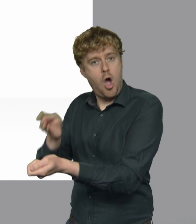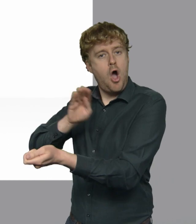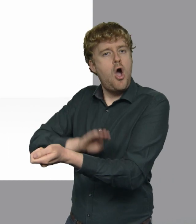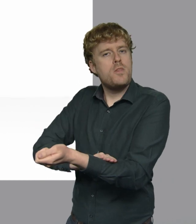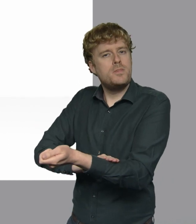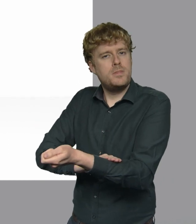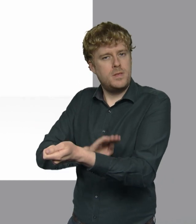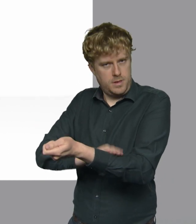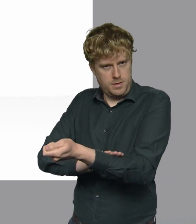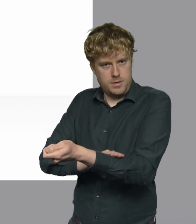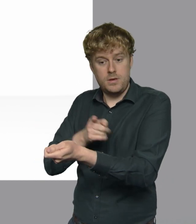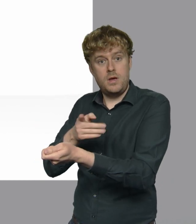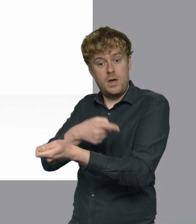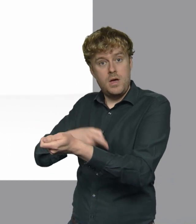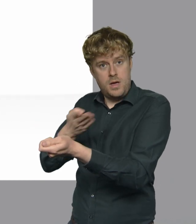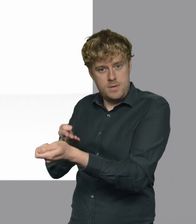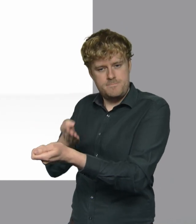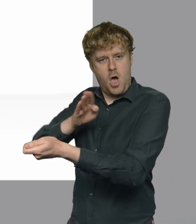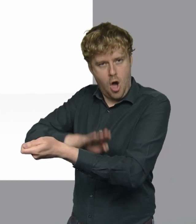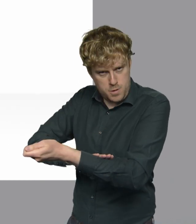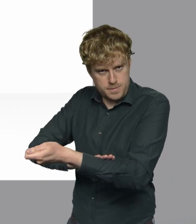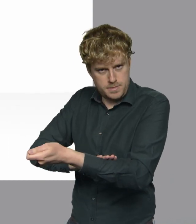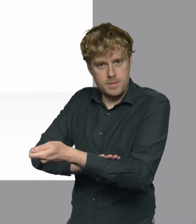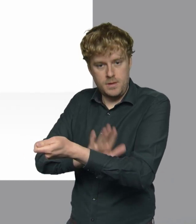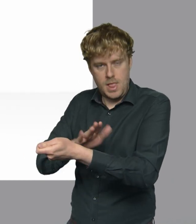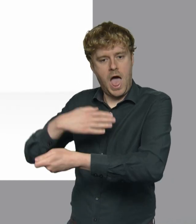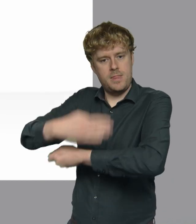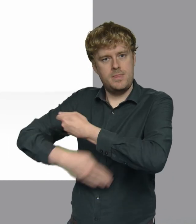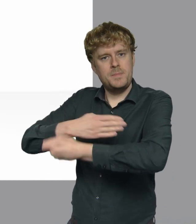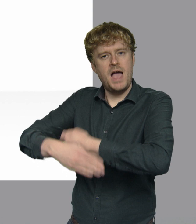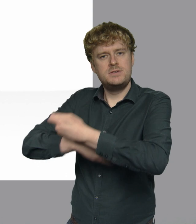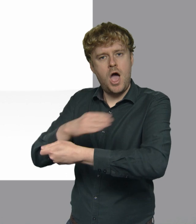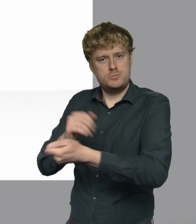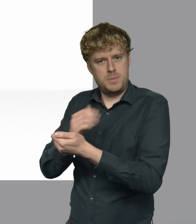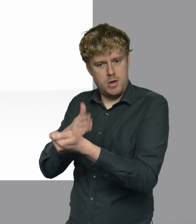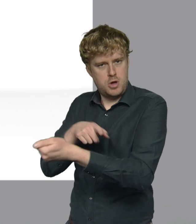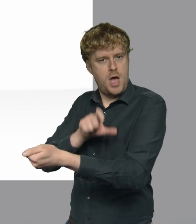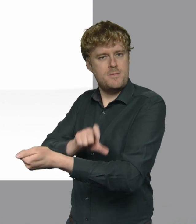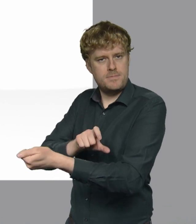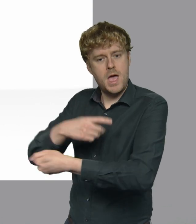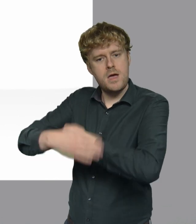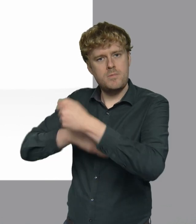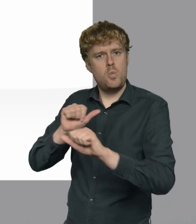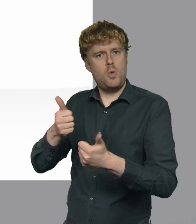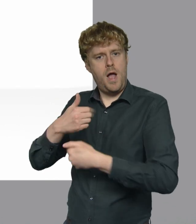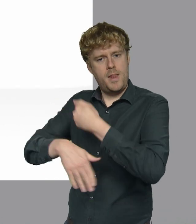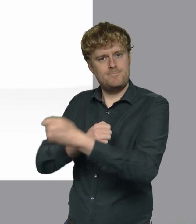Open the dressing and place a pad over the injury. Use a bandage to secure this in place. Secured tightly so it doesn't fall off.